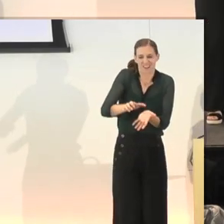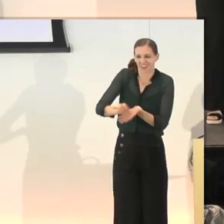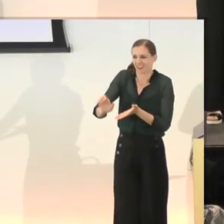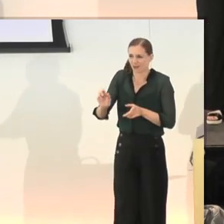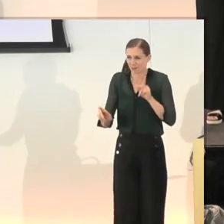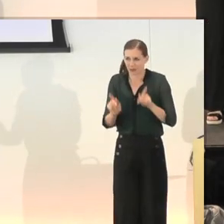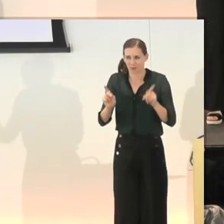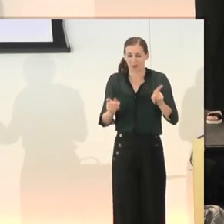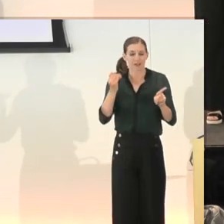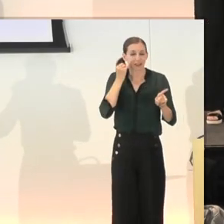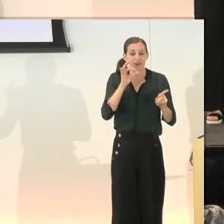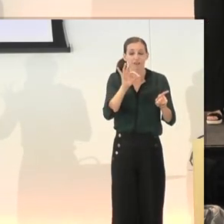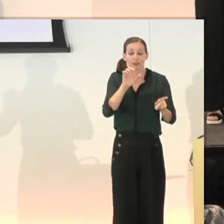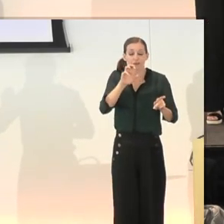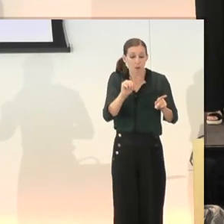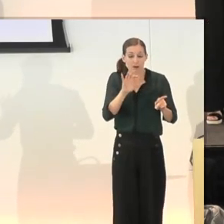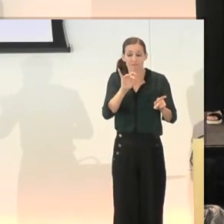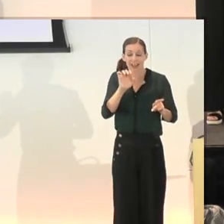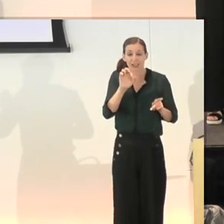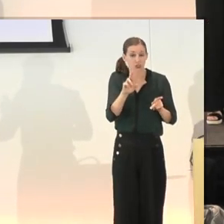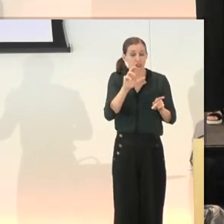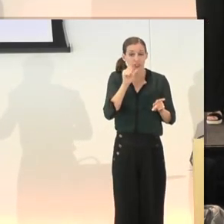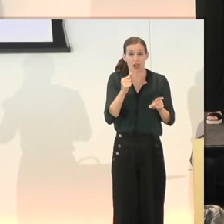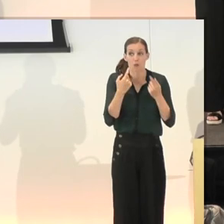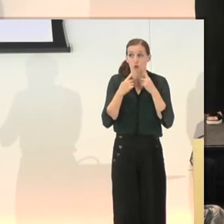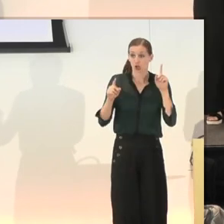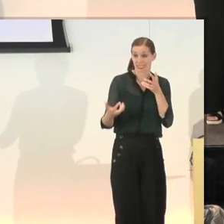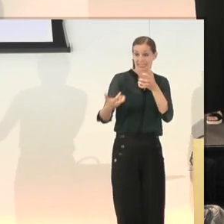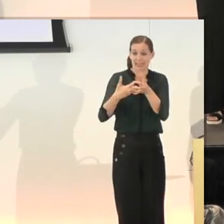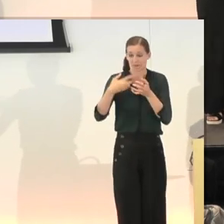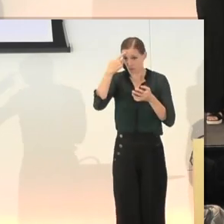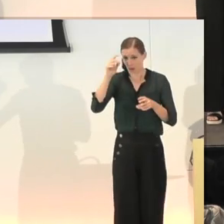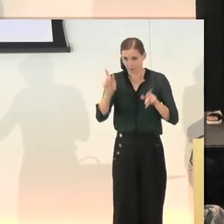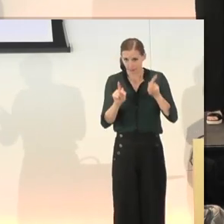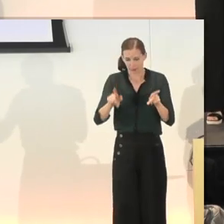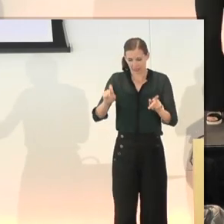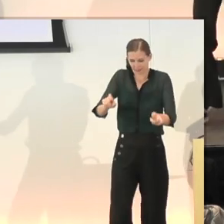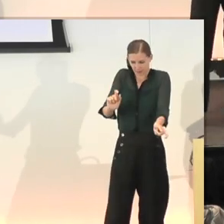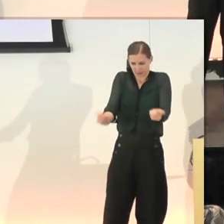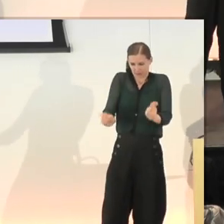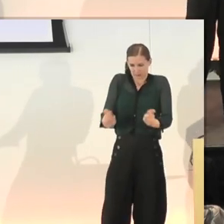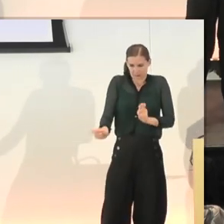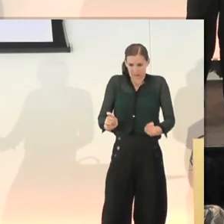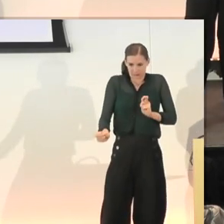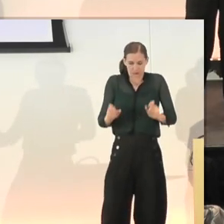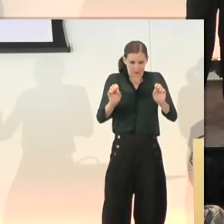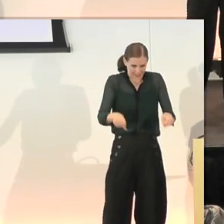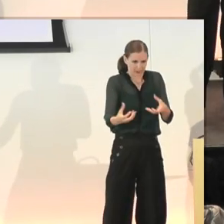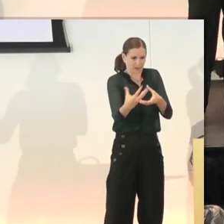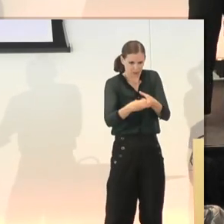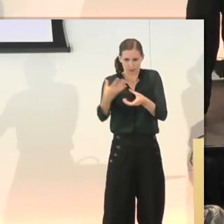people? Getting creative and designing the research to be creatively inclusive.